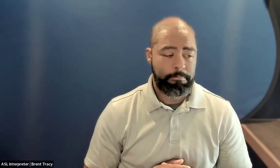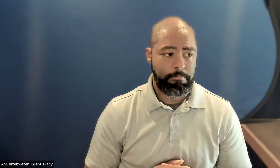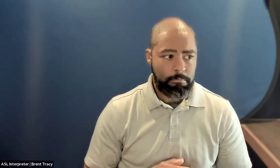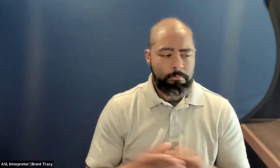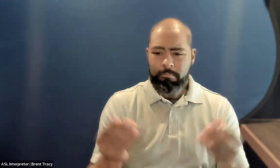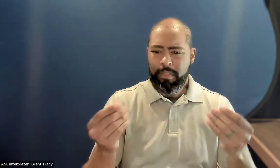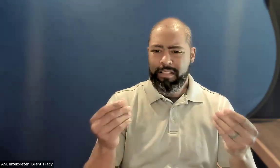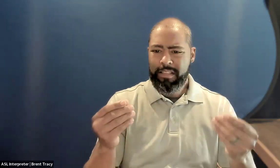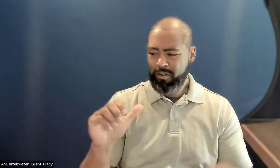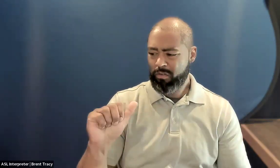Next slide.